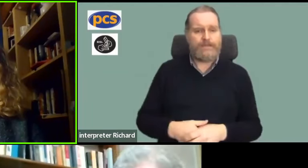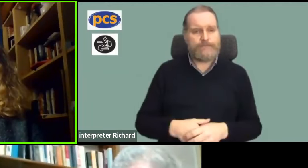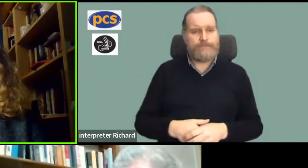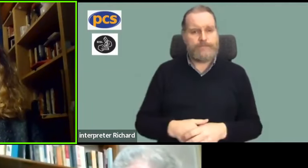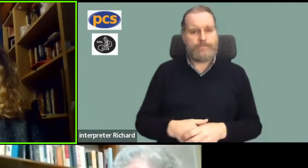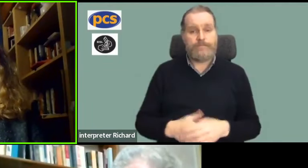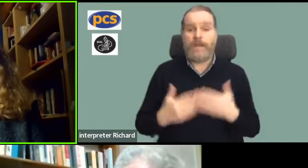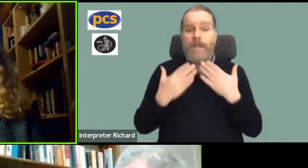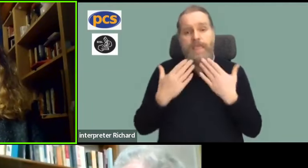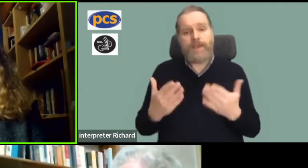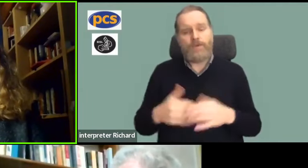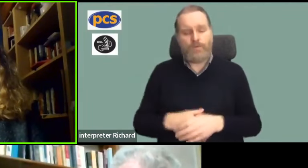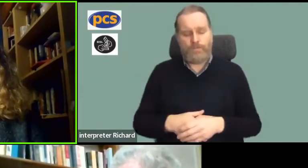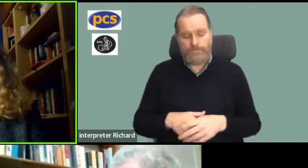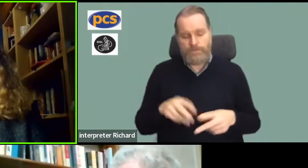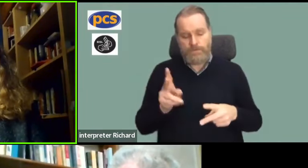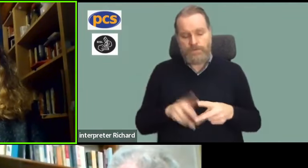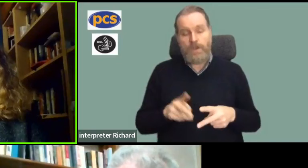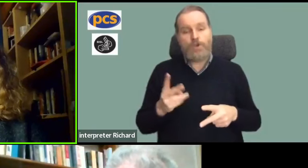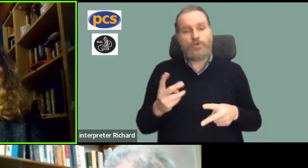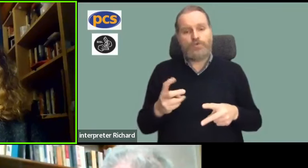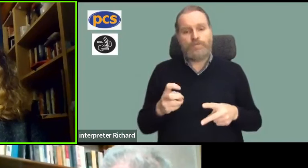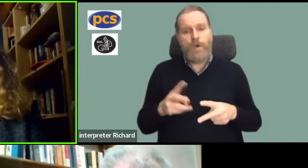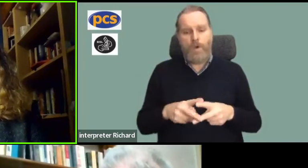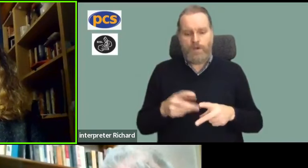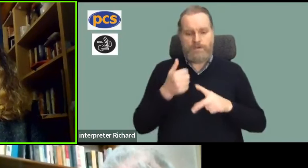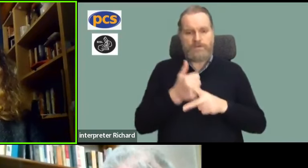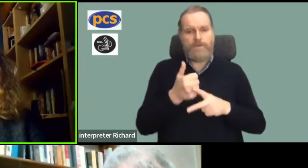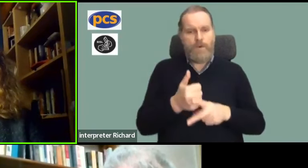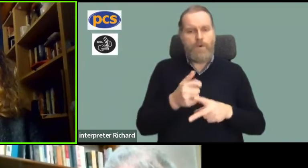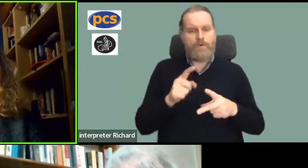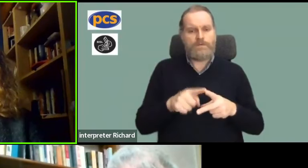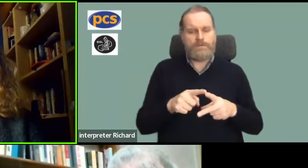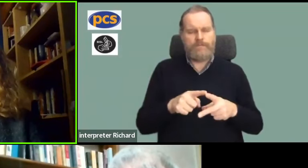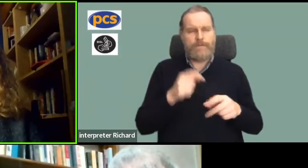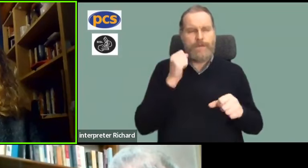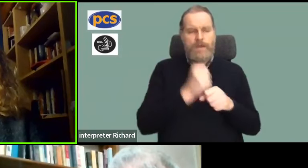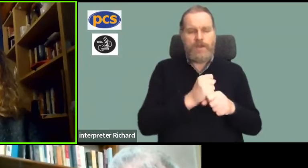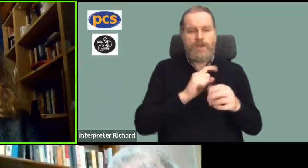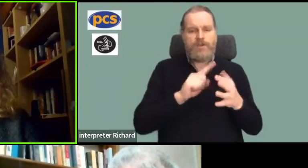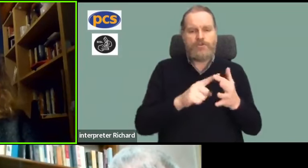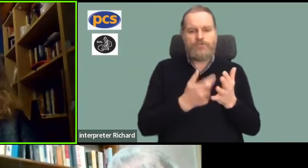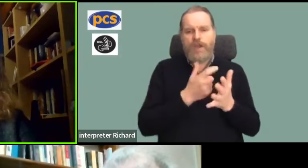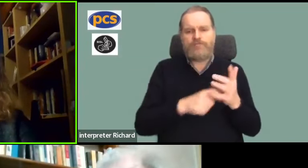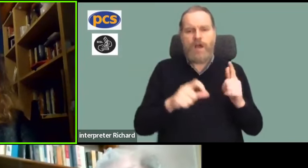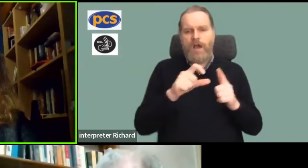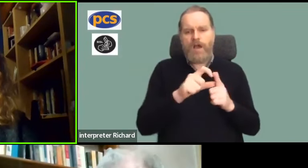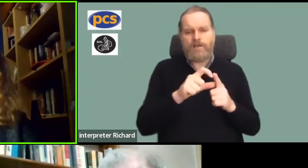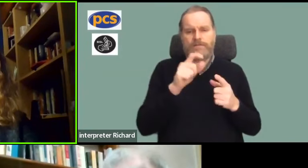need money on the table need money on the table. It's gonna do that. Okay, thank gonna do that. Okay, thank you couple of solidarity messages from Jared Job Center just and